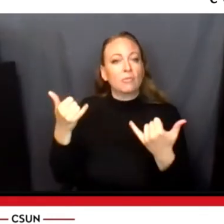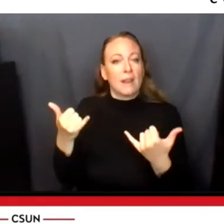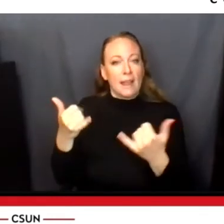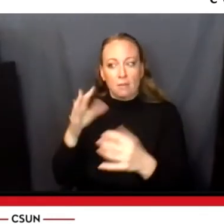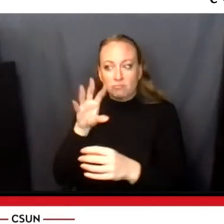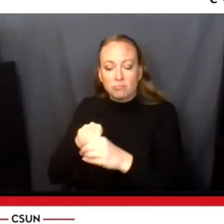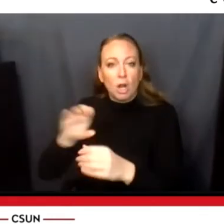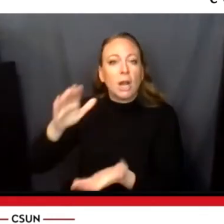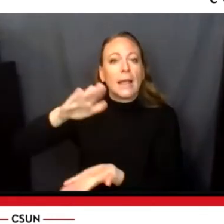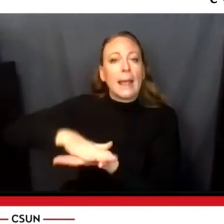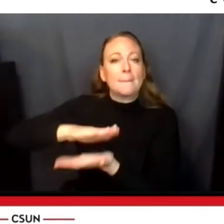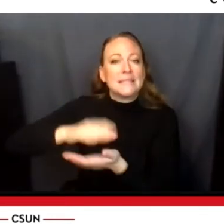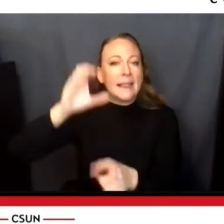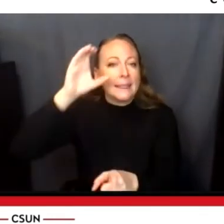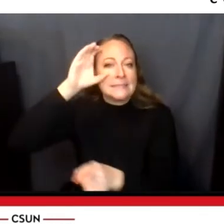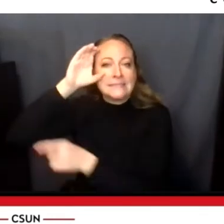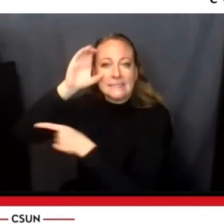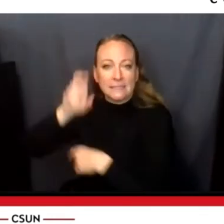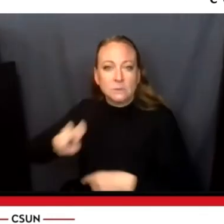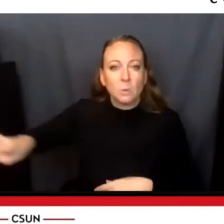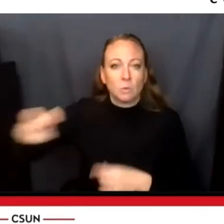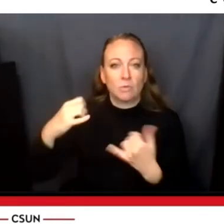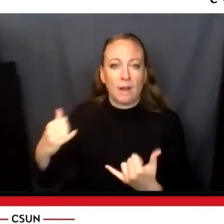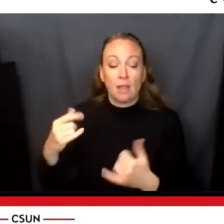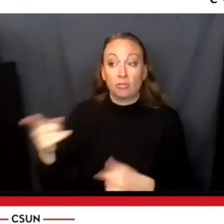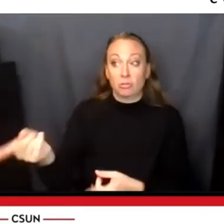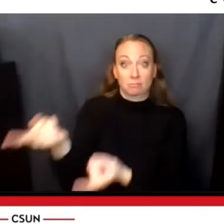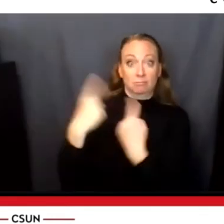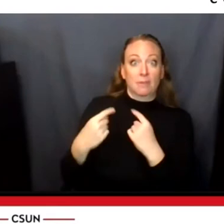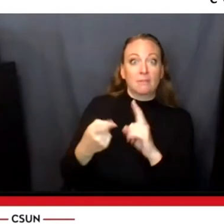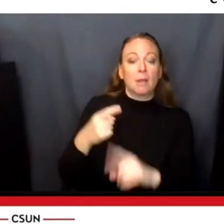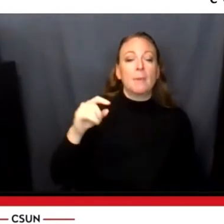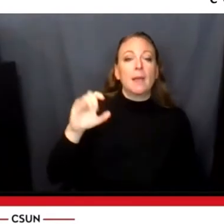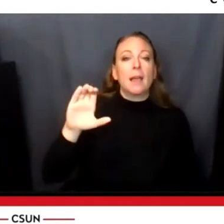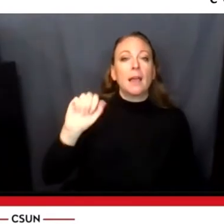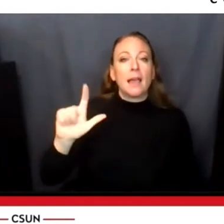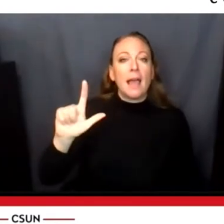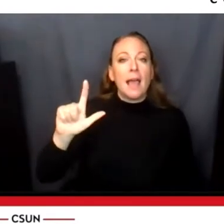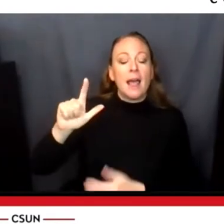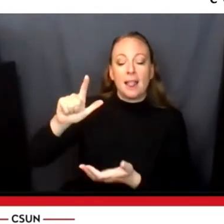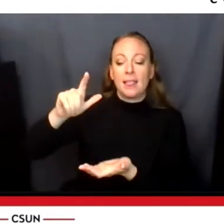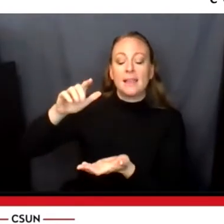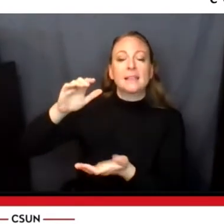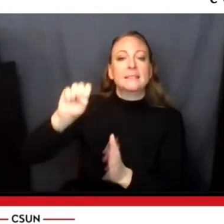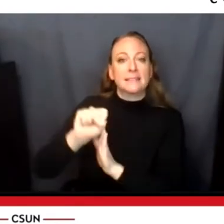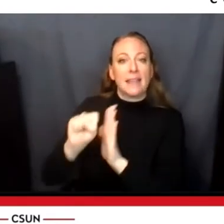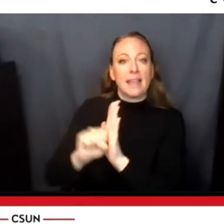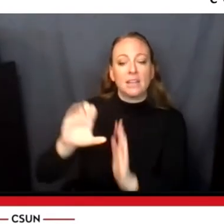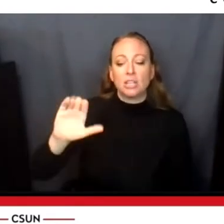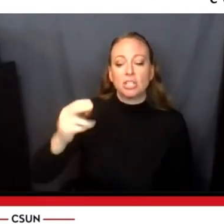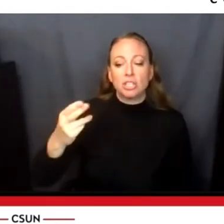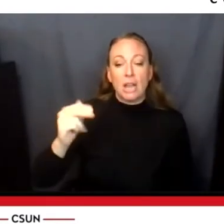She came to us from Cal State Channel Islands just North of us here. So she's very familiar with our region.